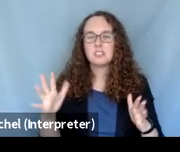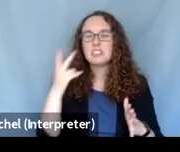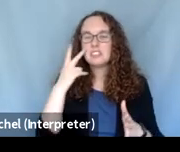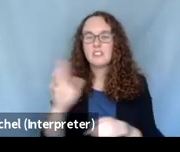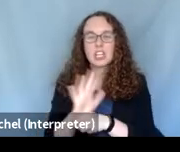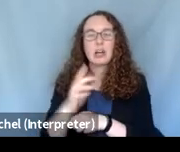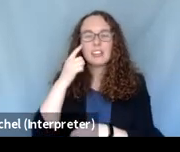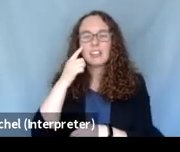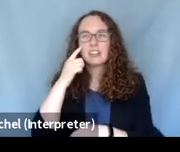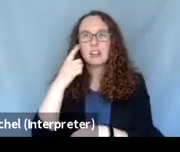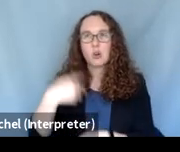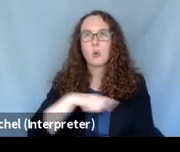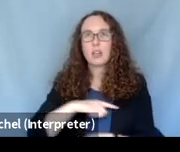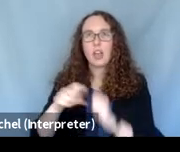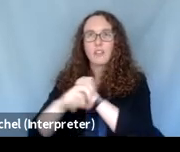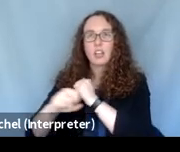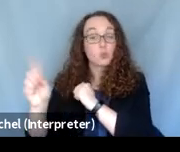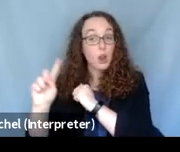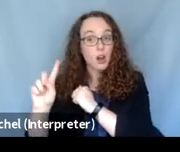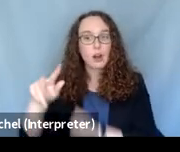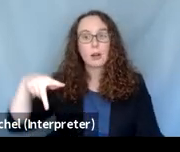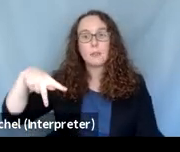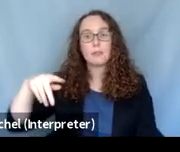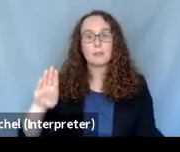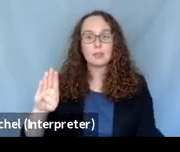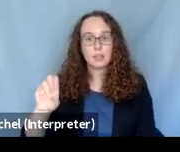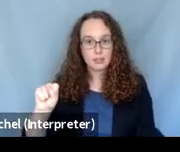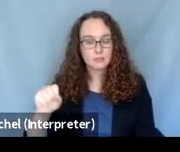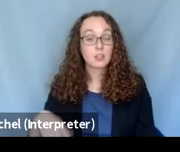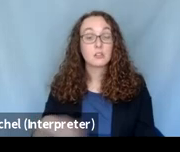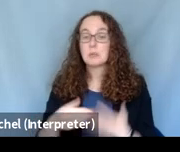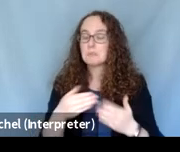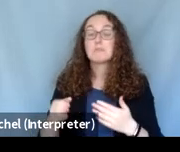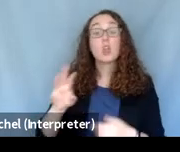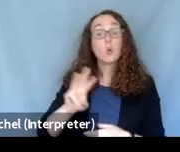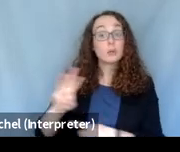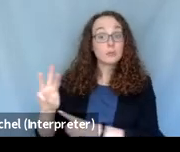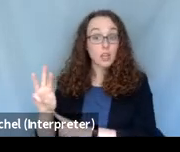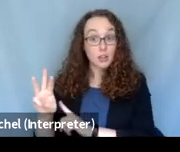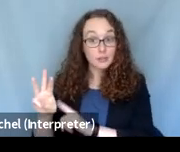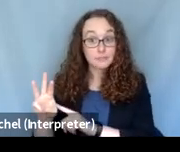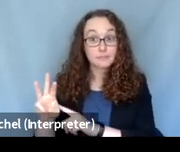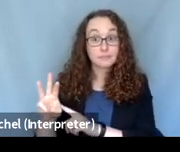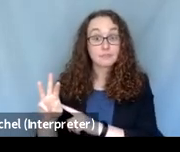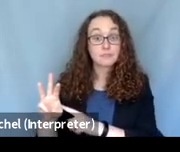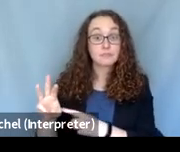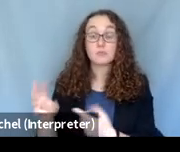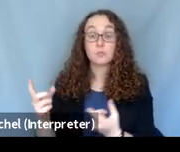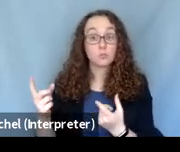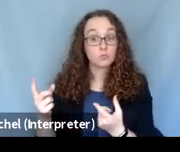And these are students, community college students, who take road trips. They take road trips in this huge